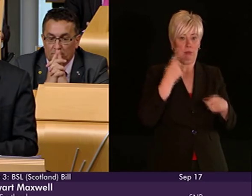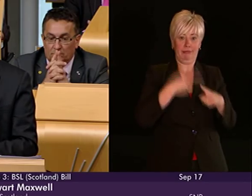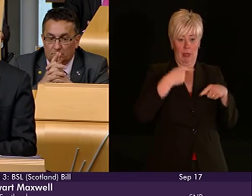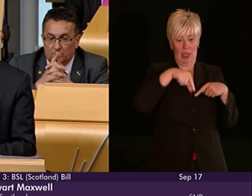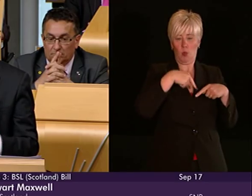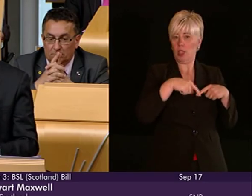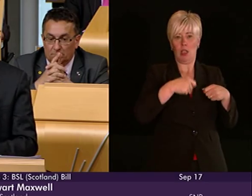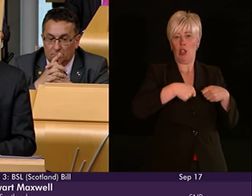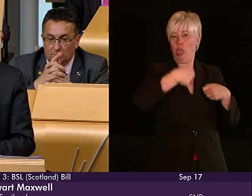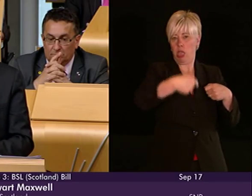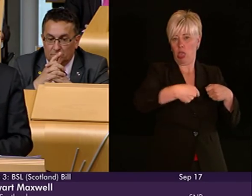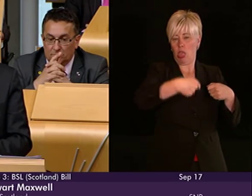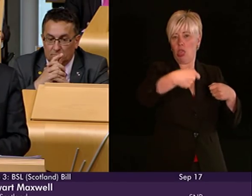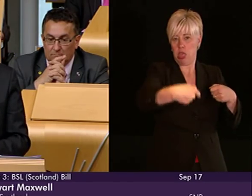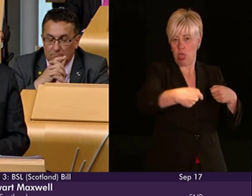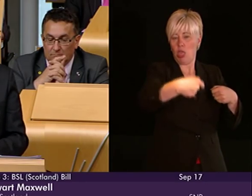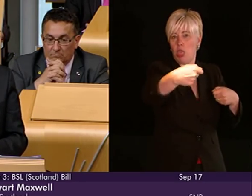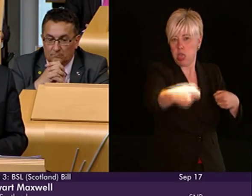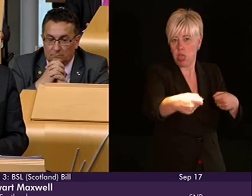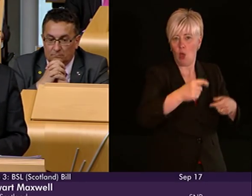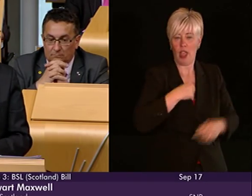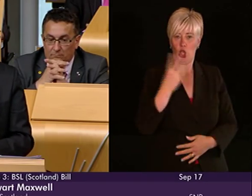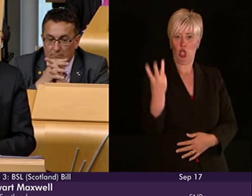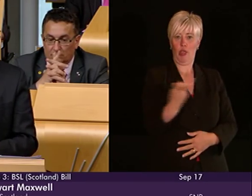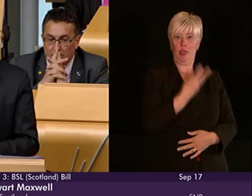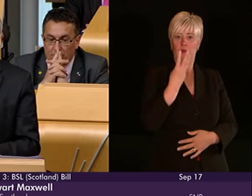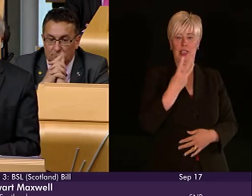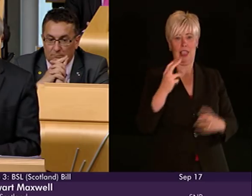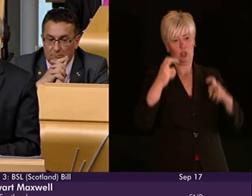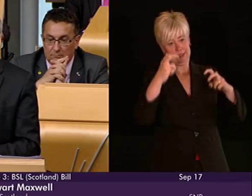weeks to arrange an appointment for three people to sit down together, so that my